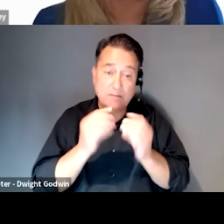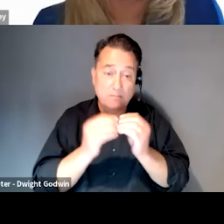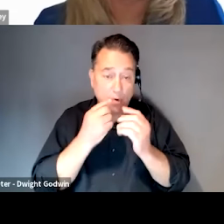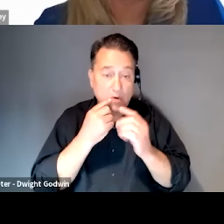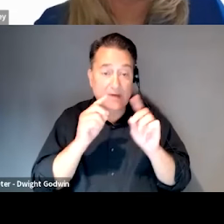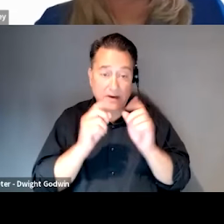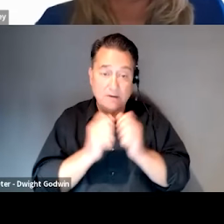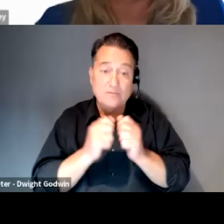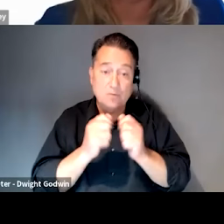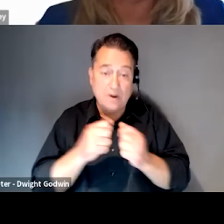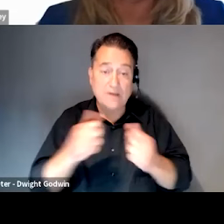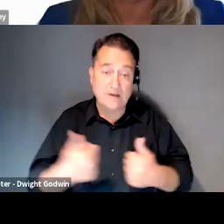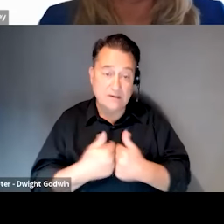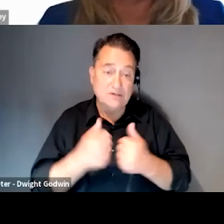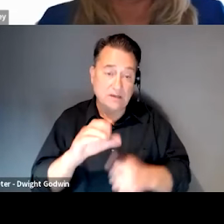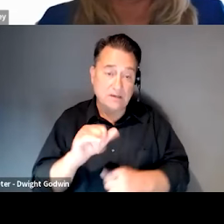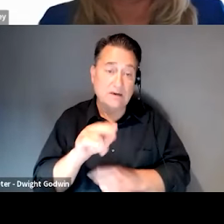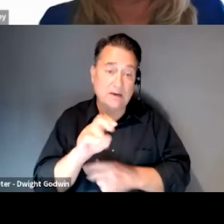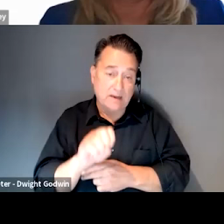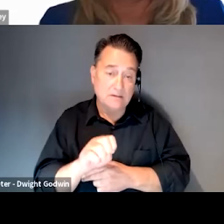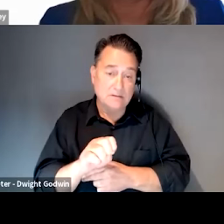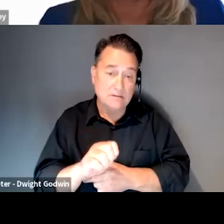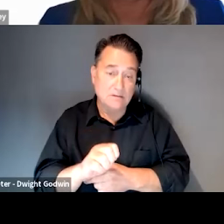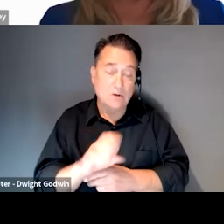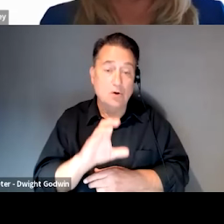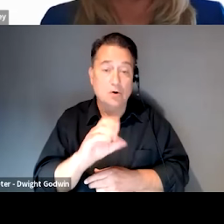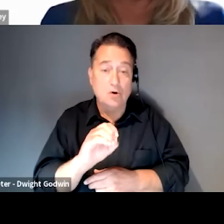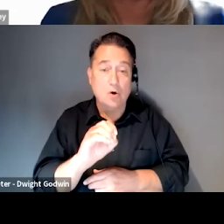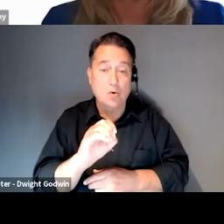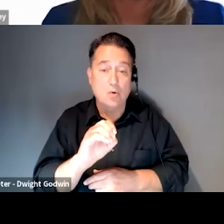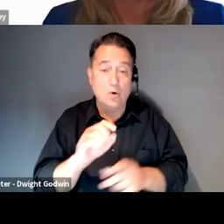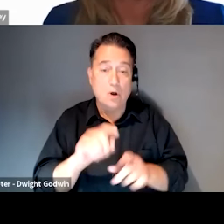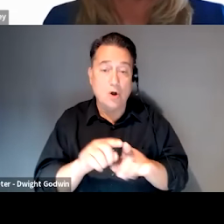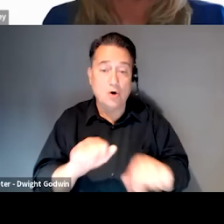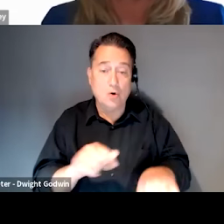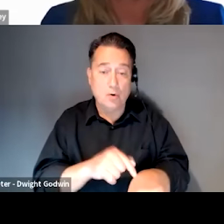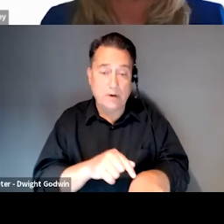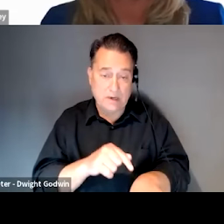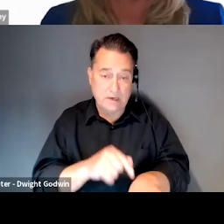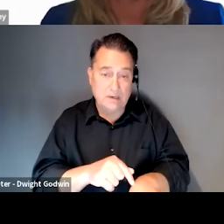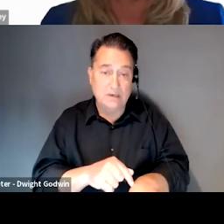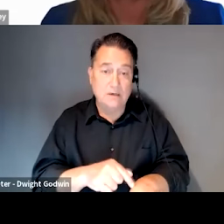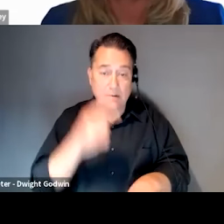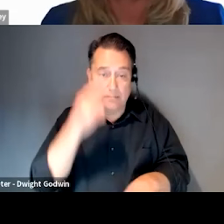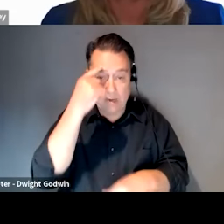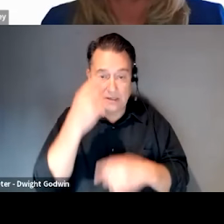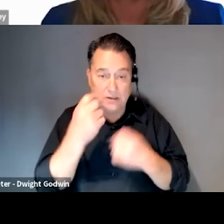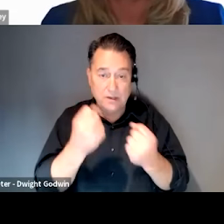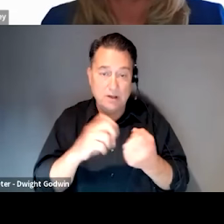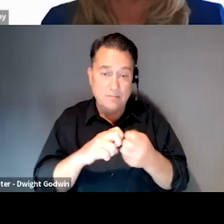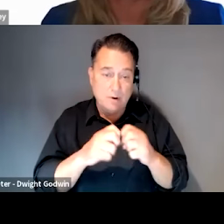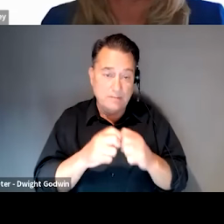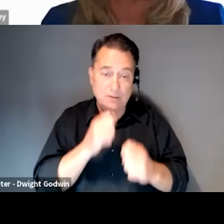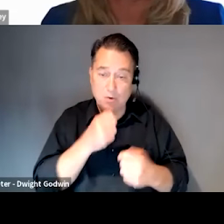So those with co-occurring mental health diagnosis as young parents, those that don't have secure safe housing at the onset of the case